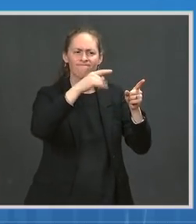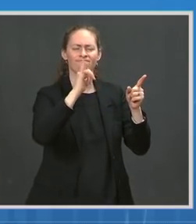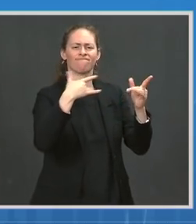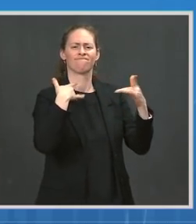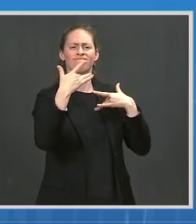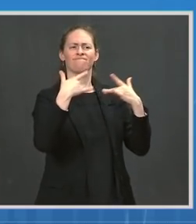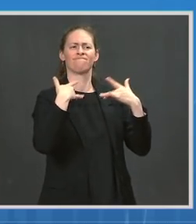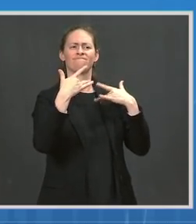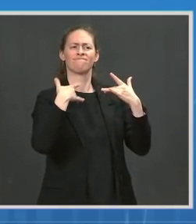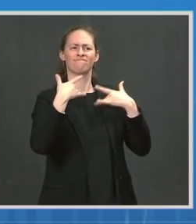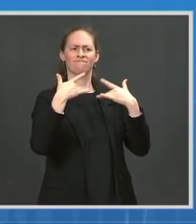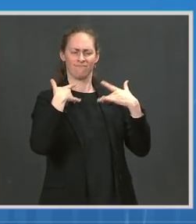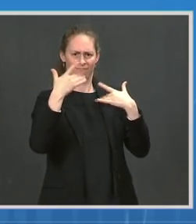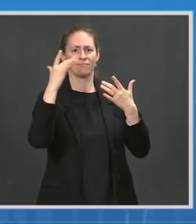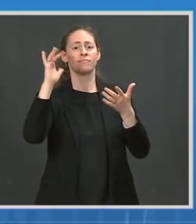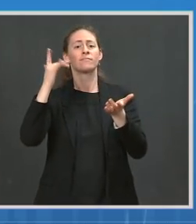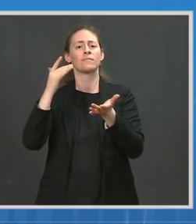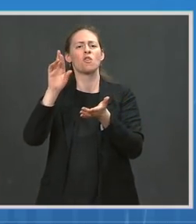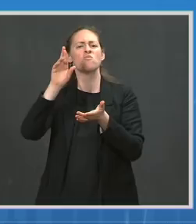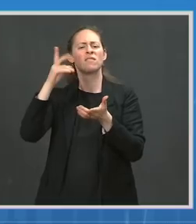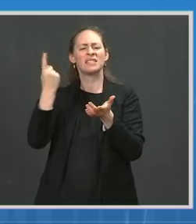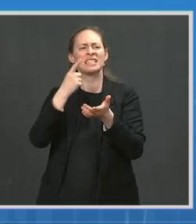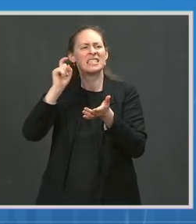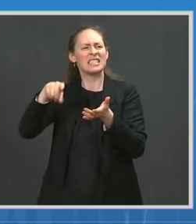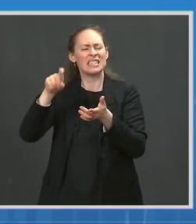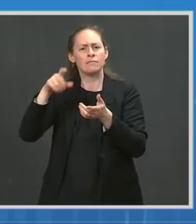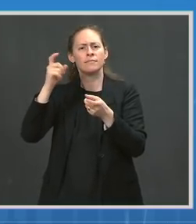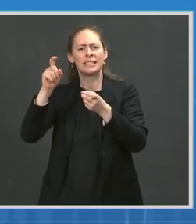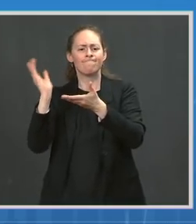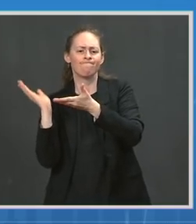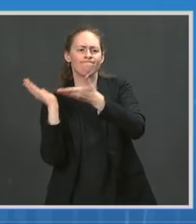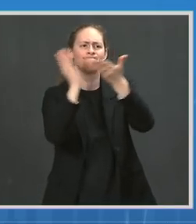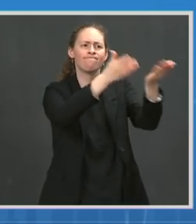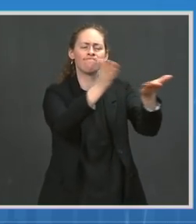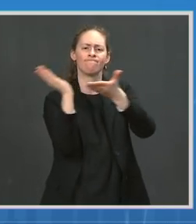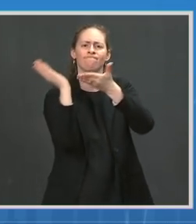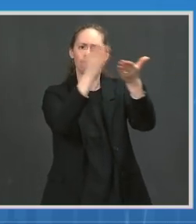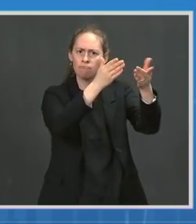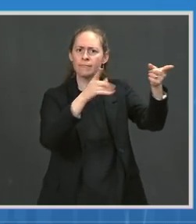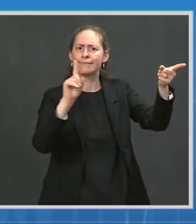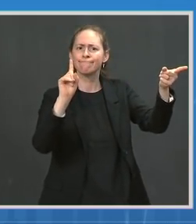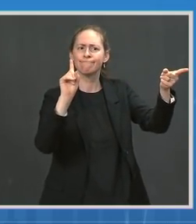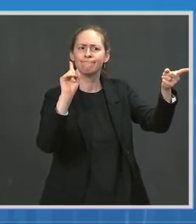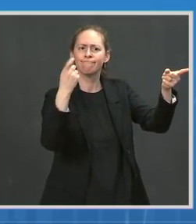And the Serum Institute has also urged President Biden to lift that embargo. So I wanted to ask: